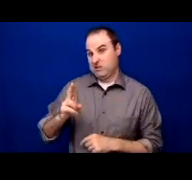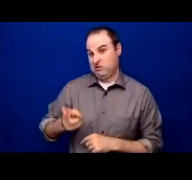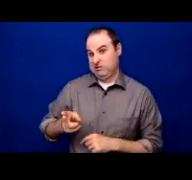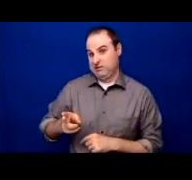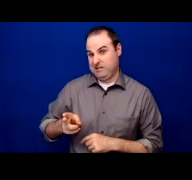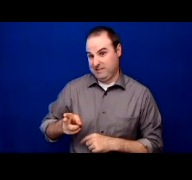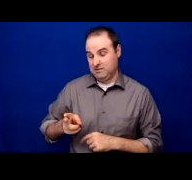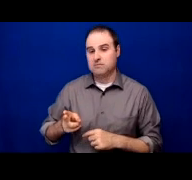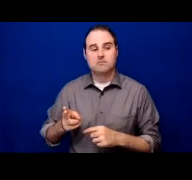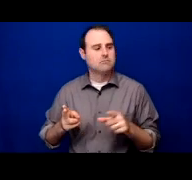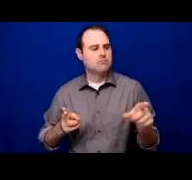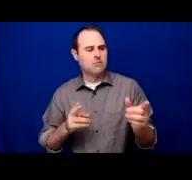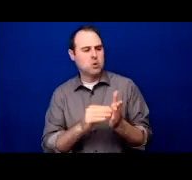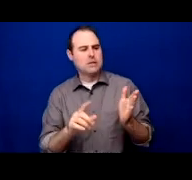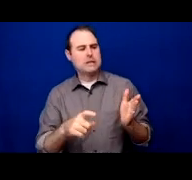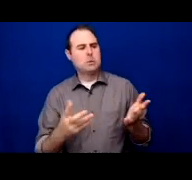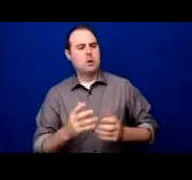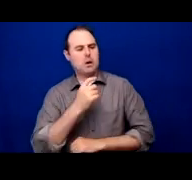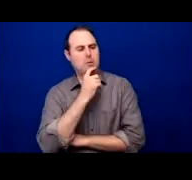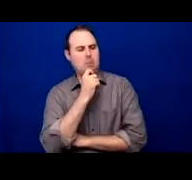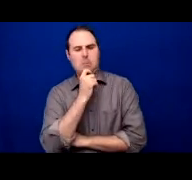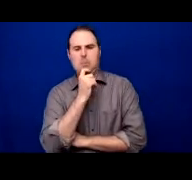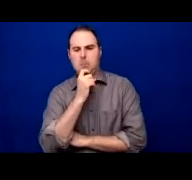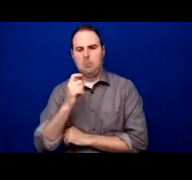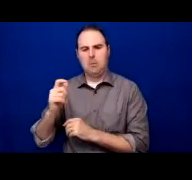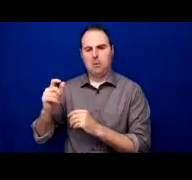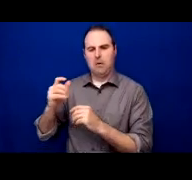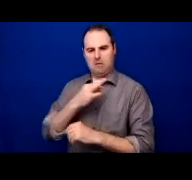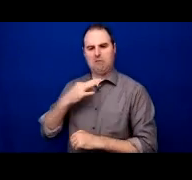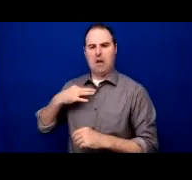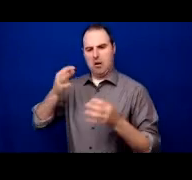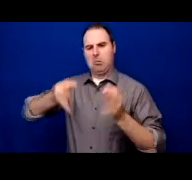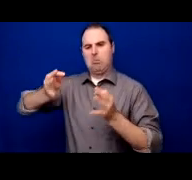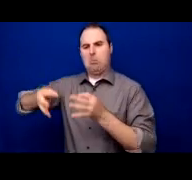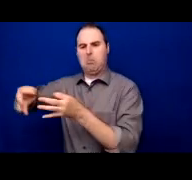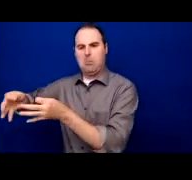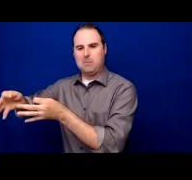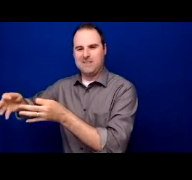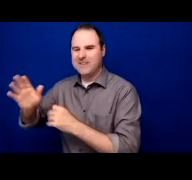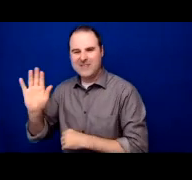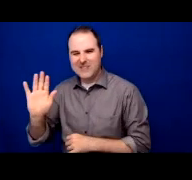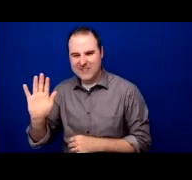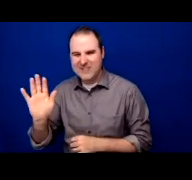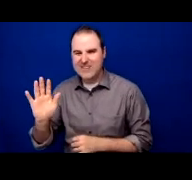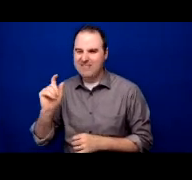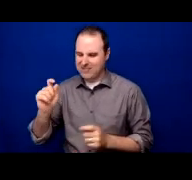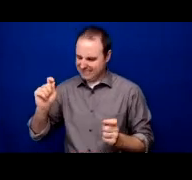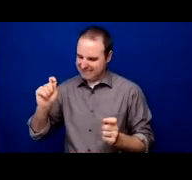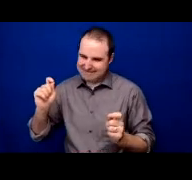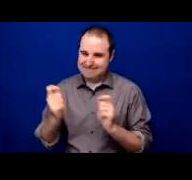about what they need, what their experiences are like, rather than actually asking them to share those experiences and to participate in the process.